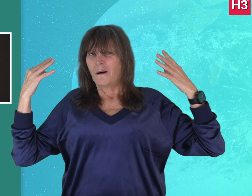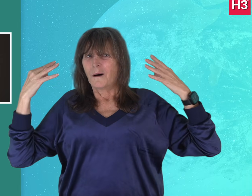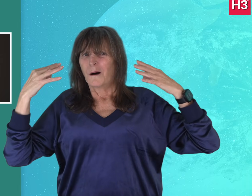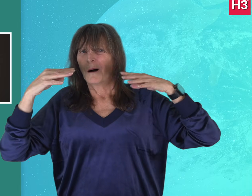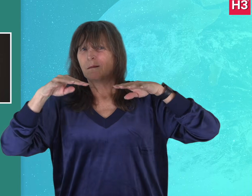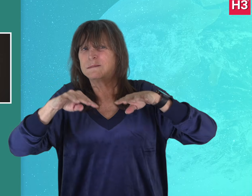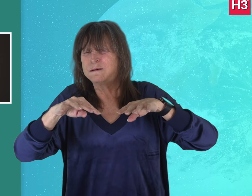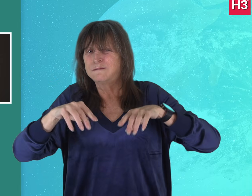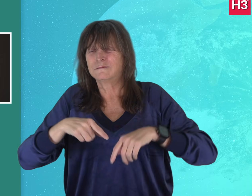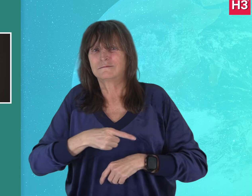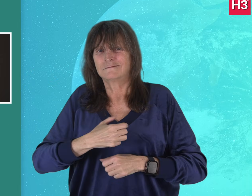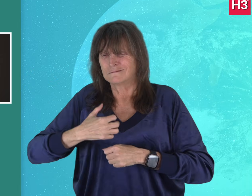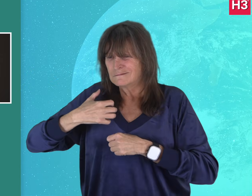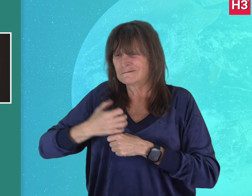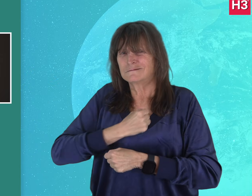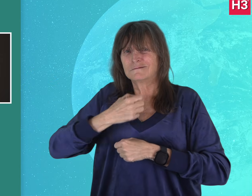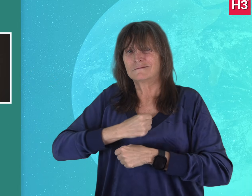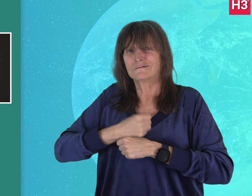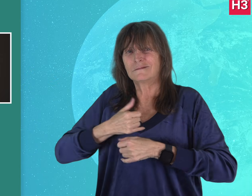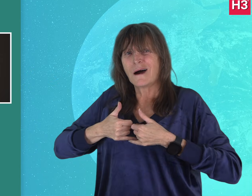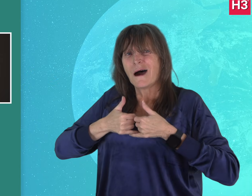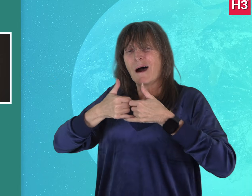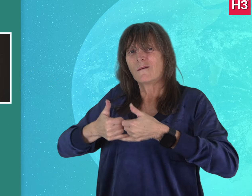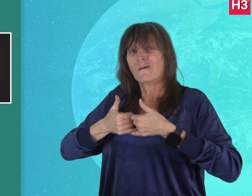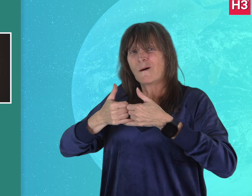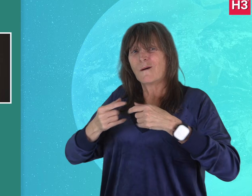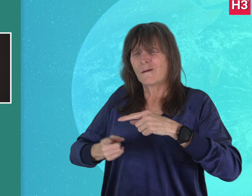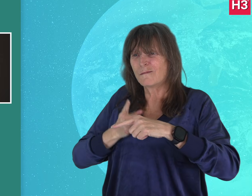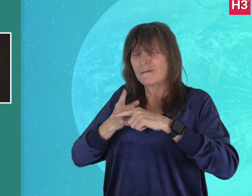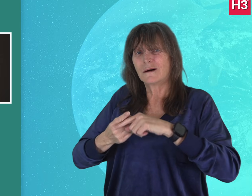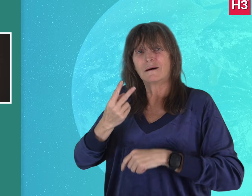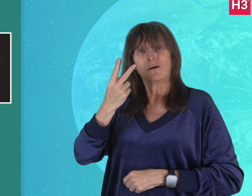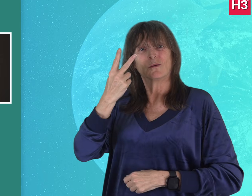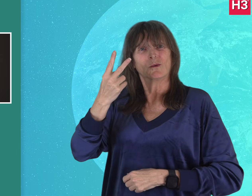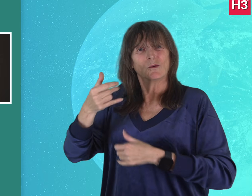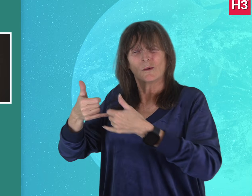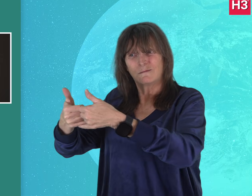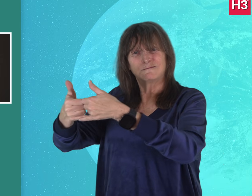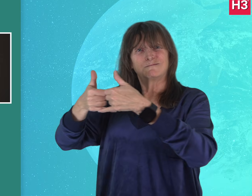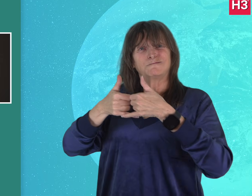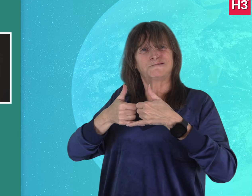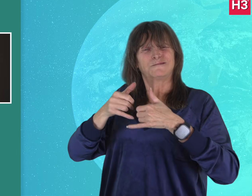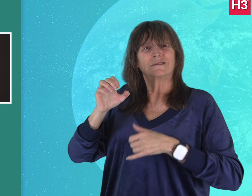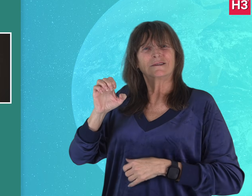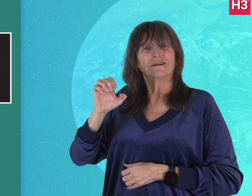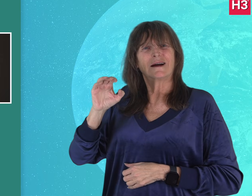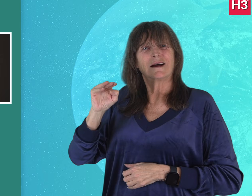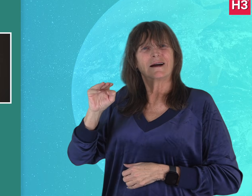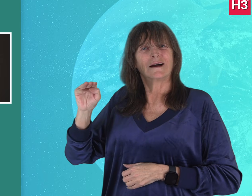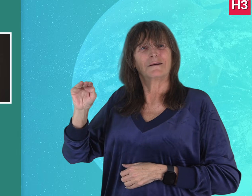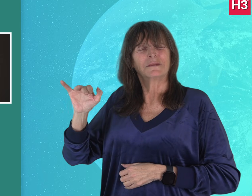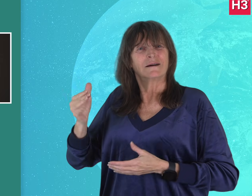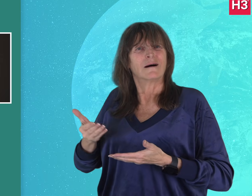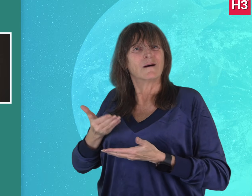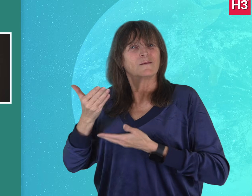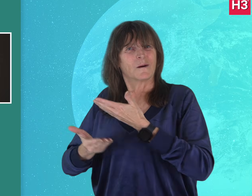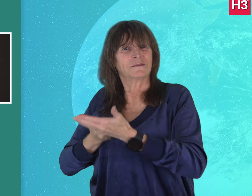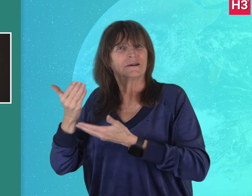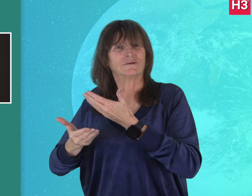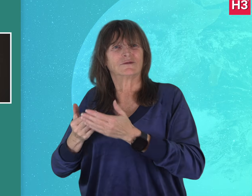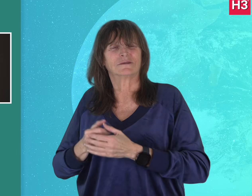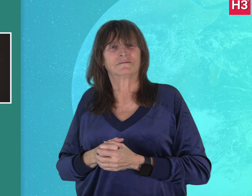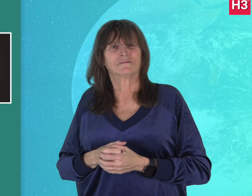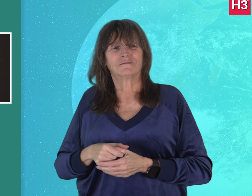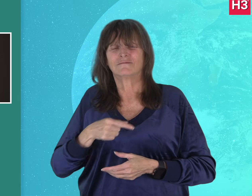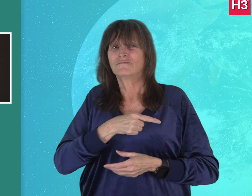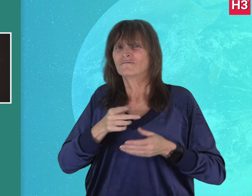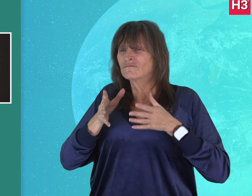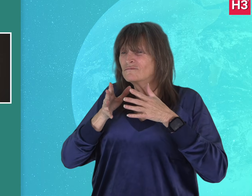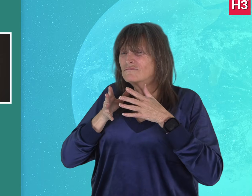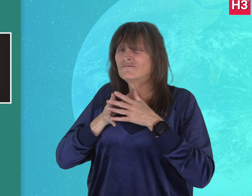gained worldwide attention, winning awards and receiving two Emmy